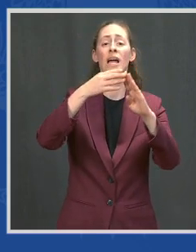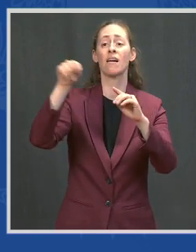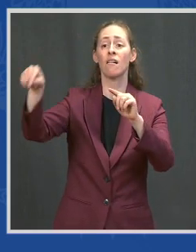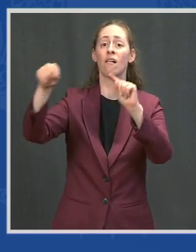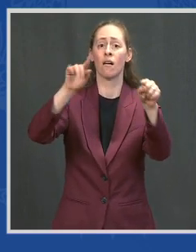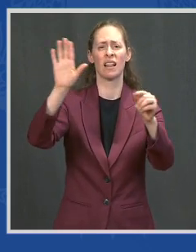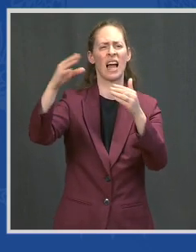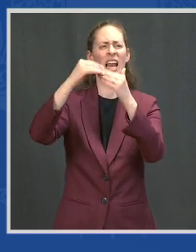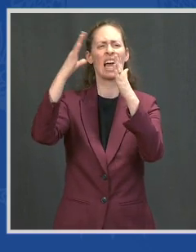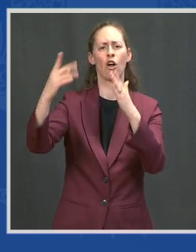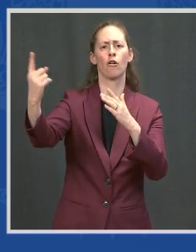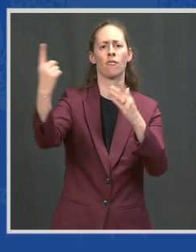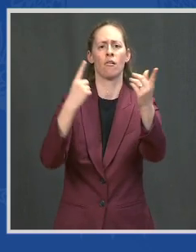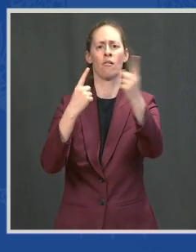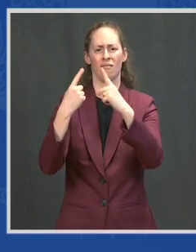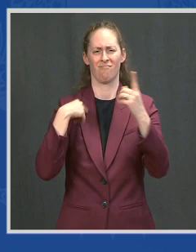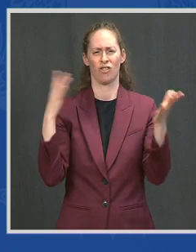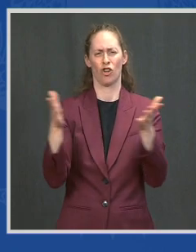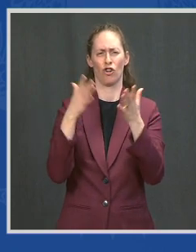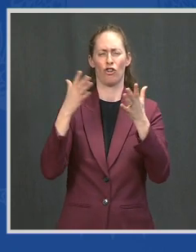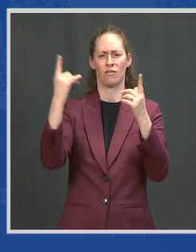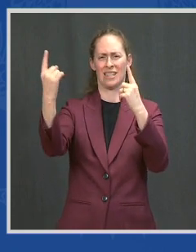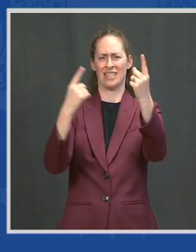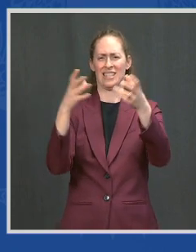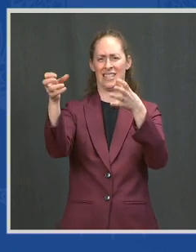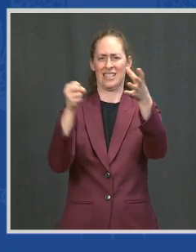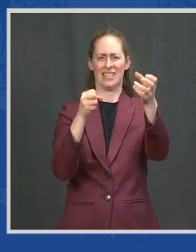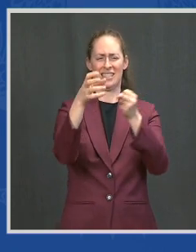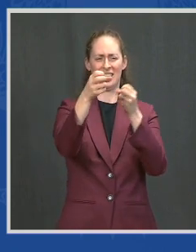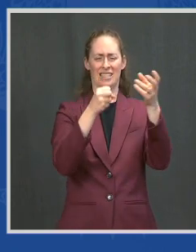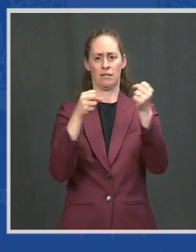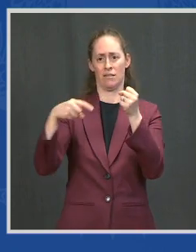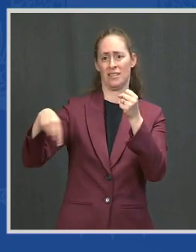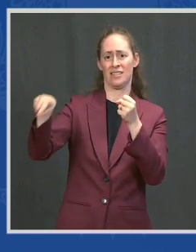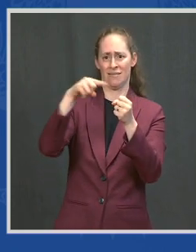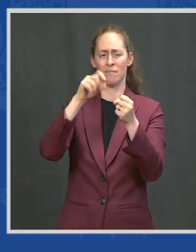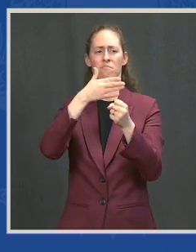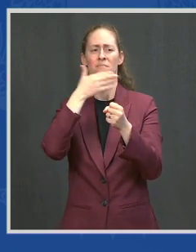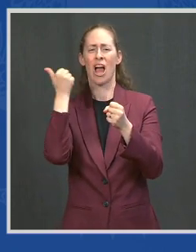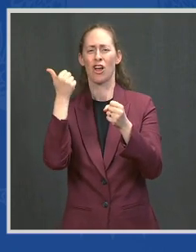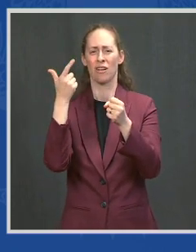I think, rather than large. The likelihood of us being able to get, you know,